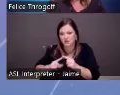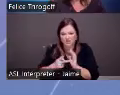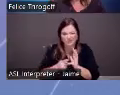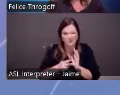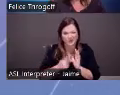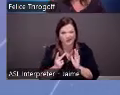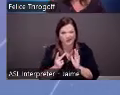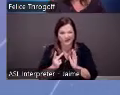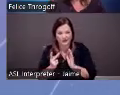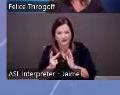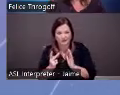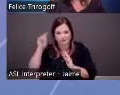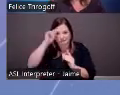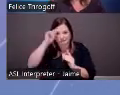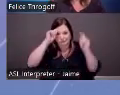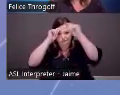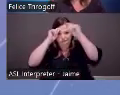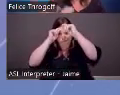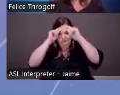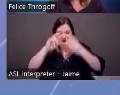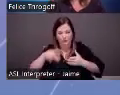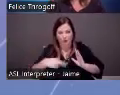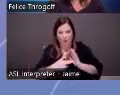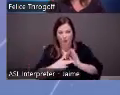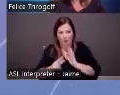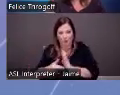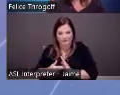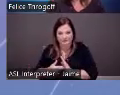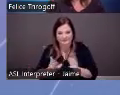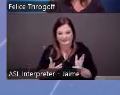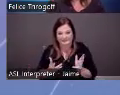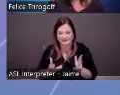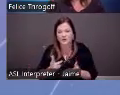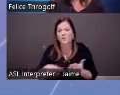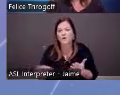that people hold on the team, what are other opportunities